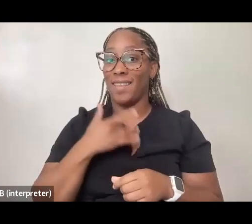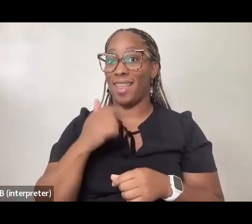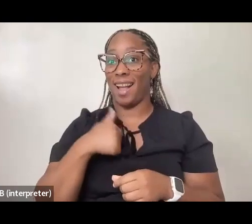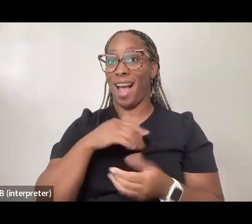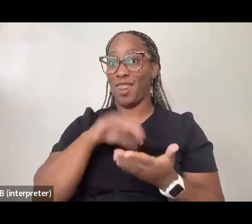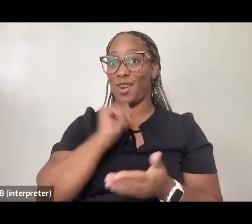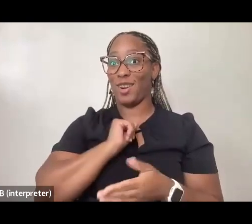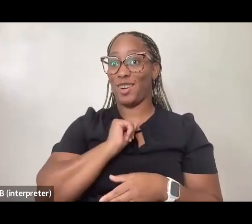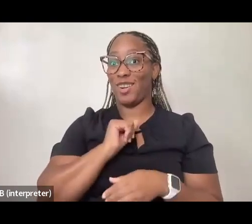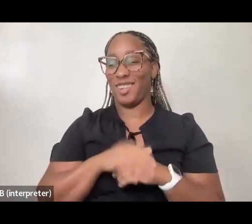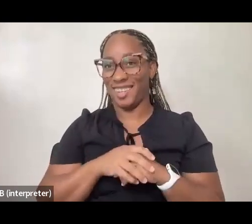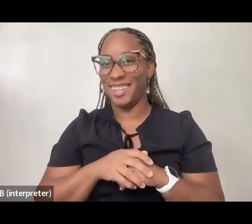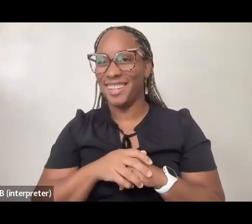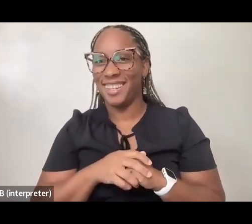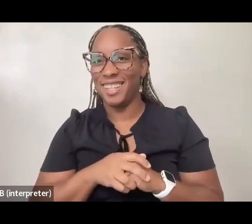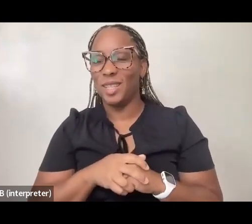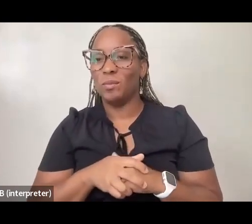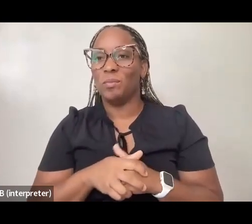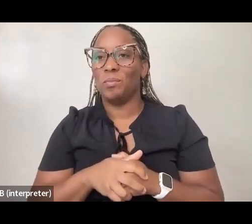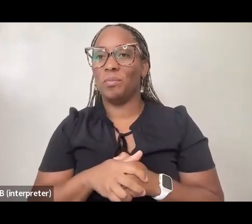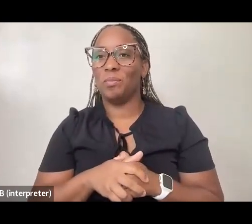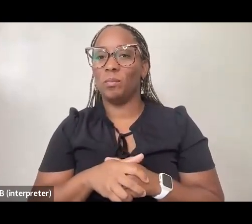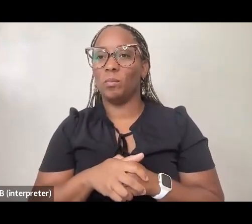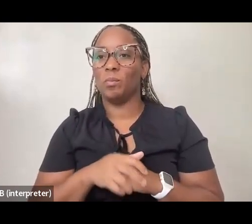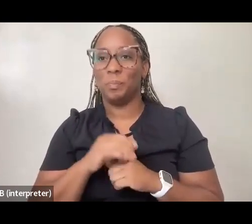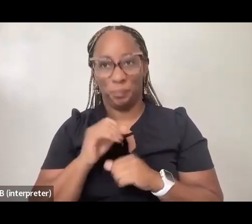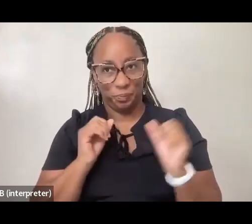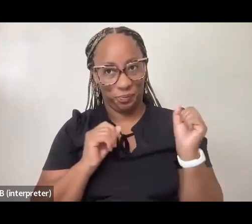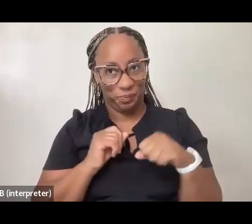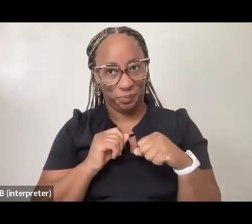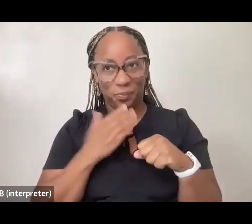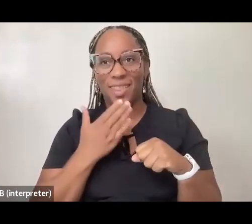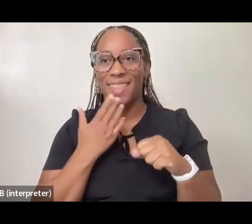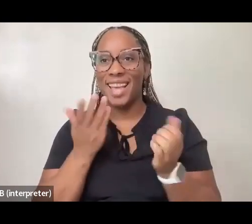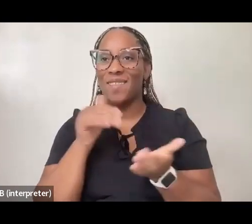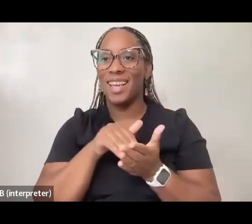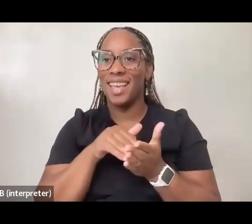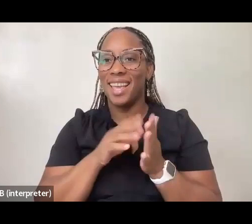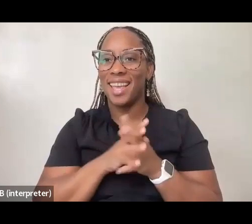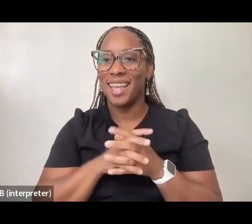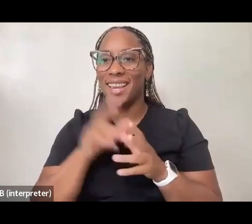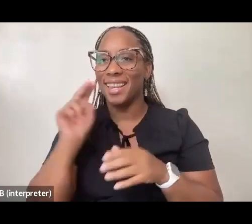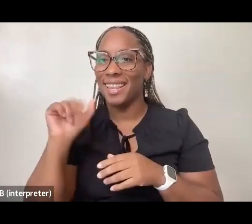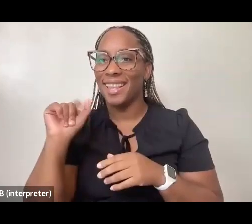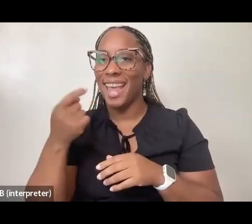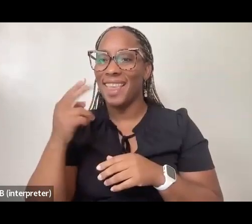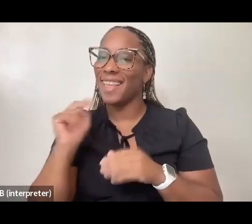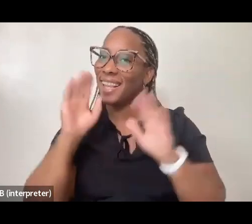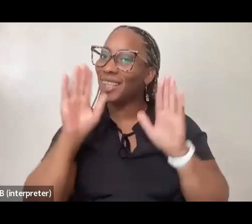bit from this Q&A. >> Yes. Thank you again, Nathan, for the great presentation.